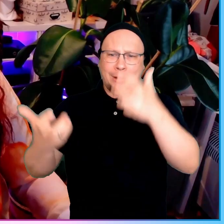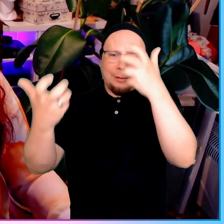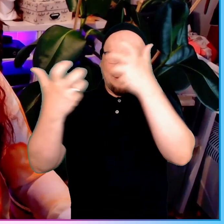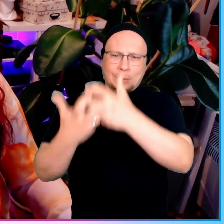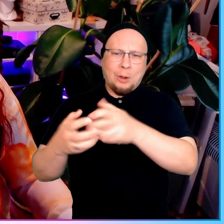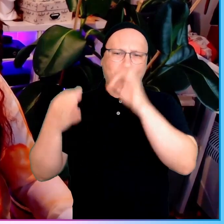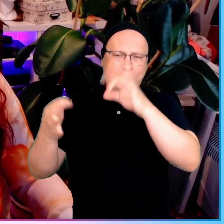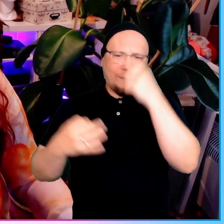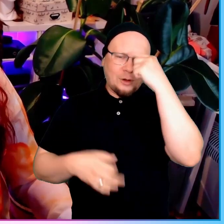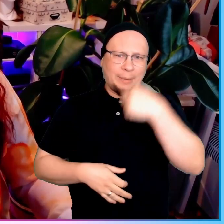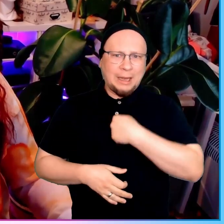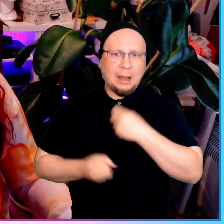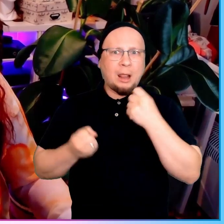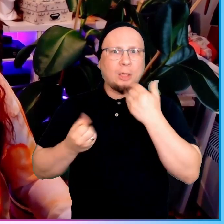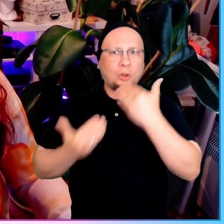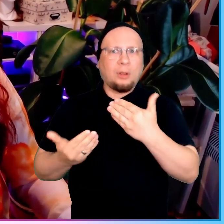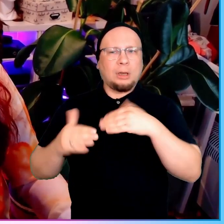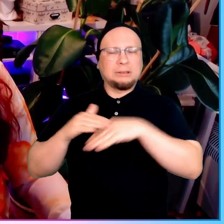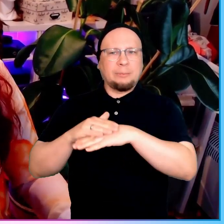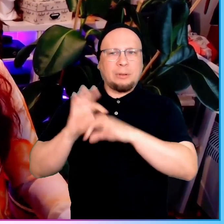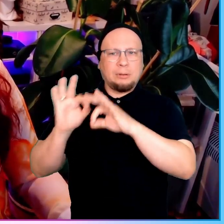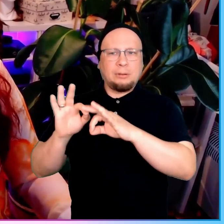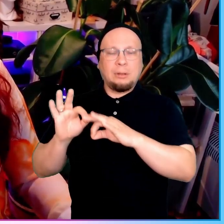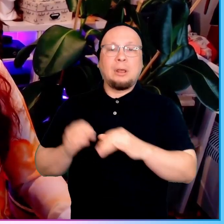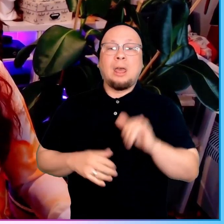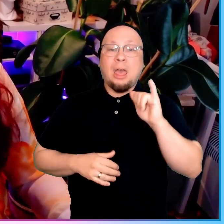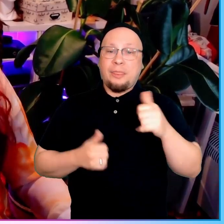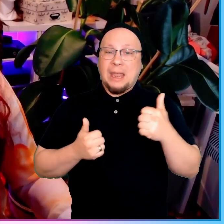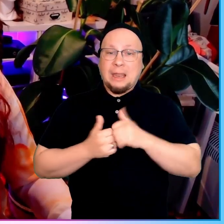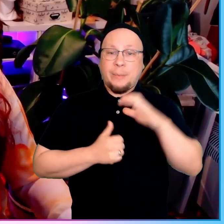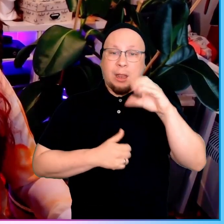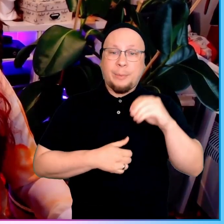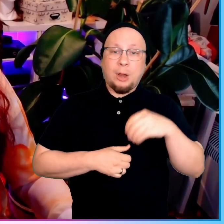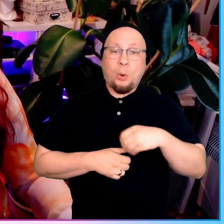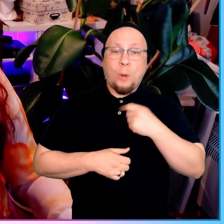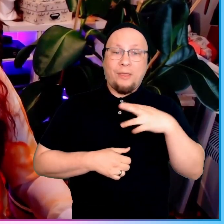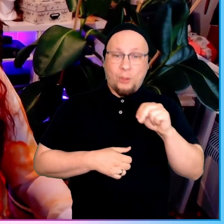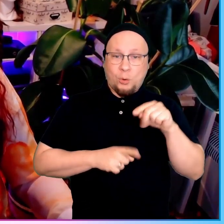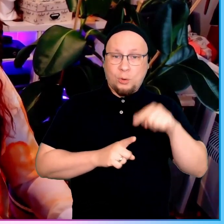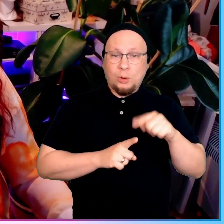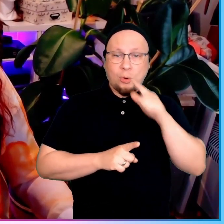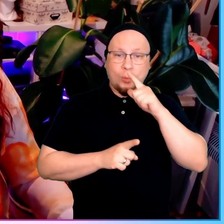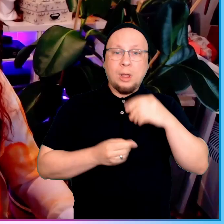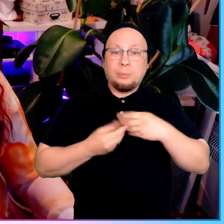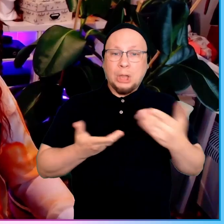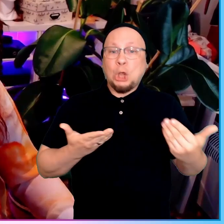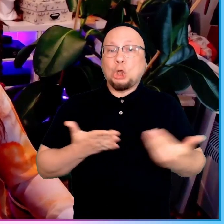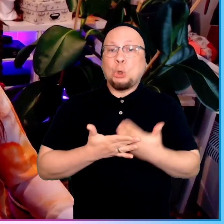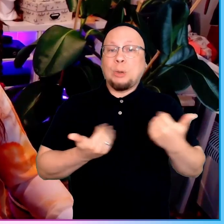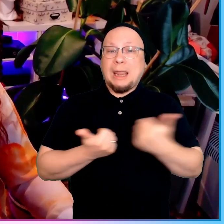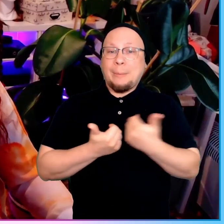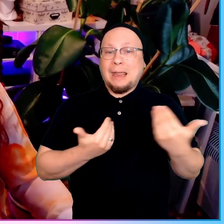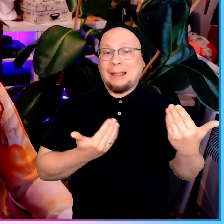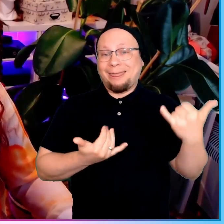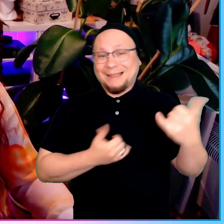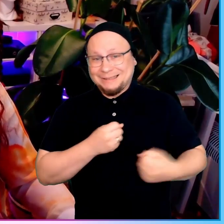So this is why I’m so happy to see that Whitethorn Games are back this year, and I can’t wait to see what they have to show us all.